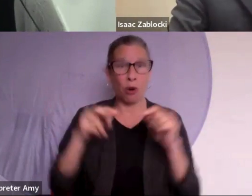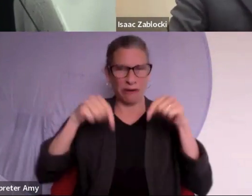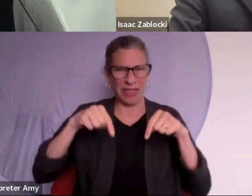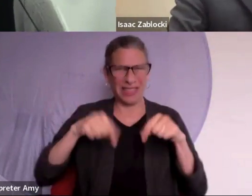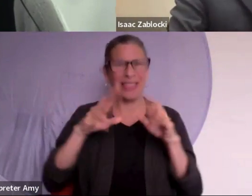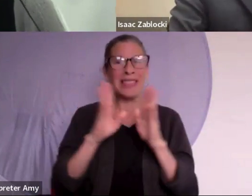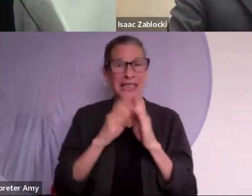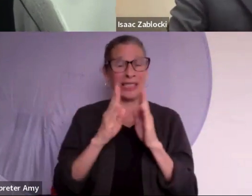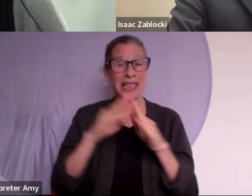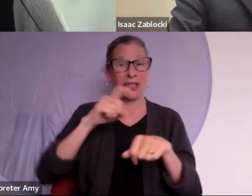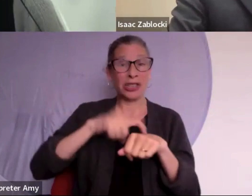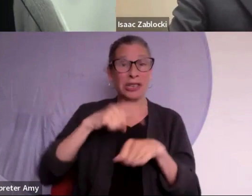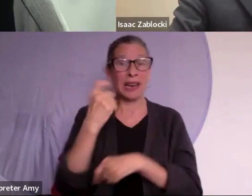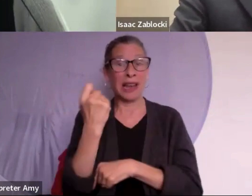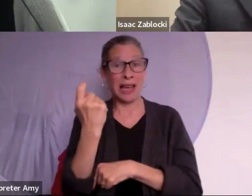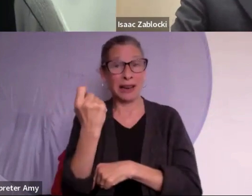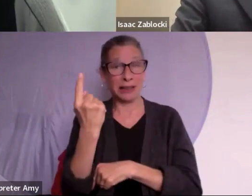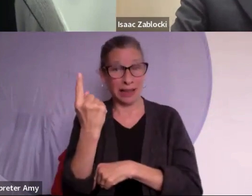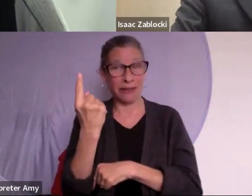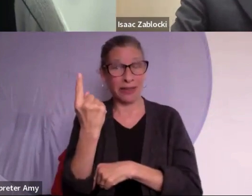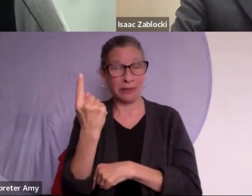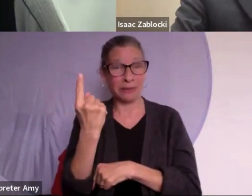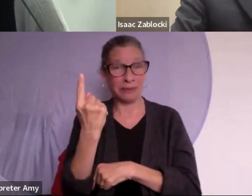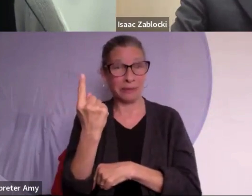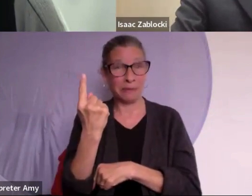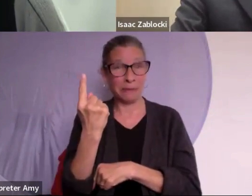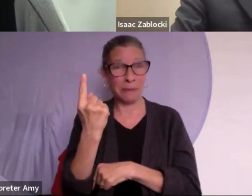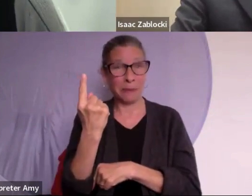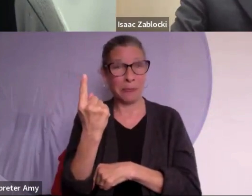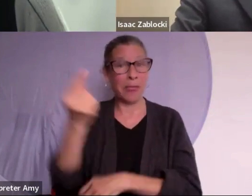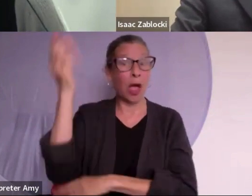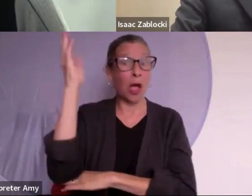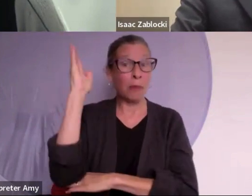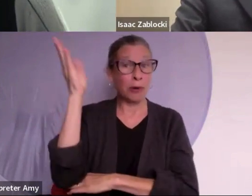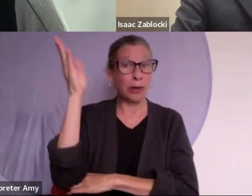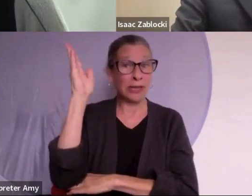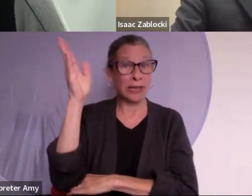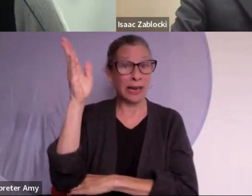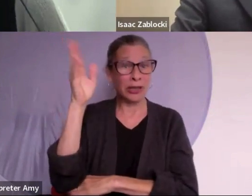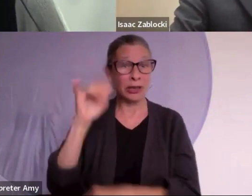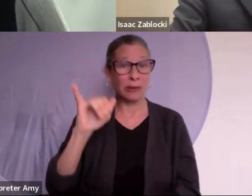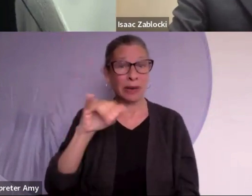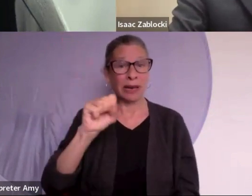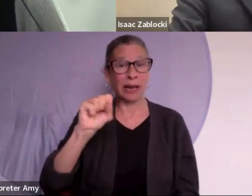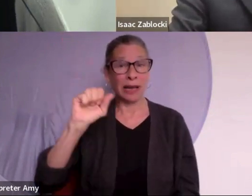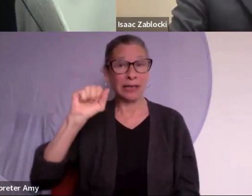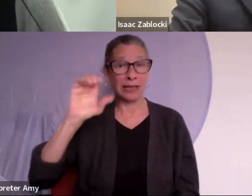11am, we will be having a presentation by Isaac Zablocki